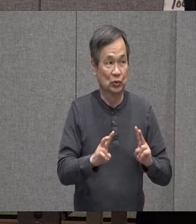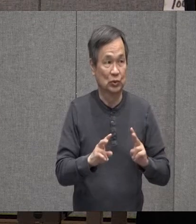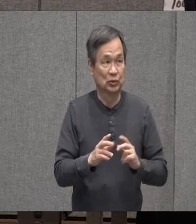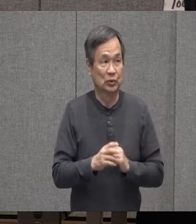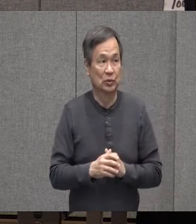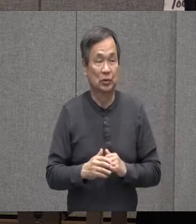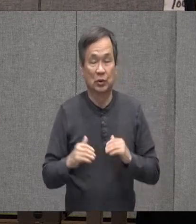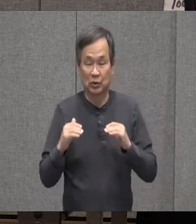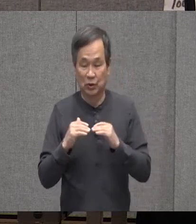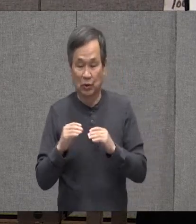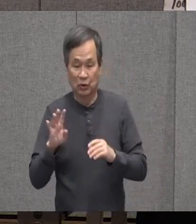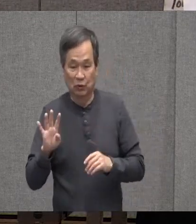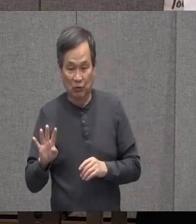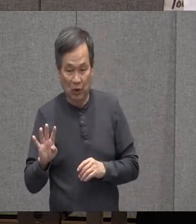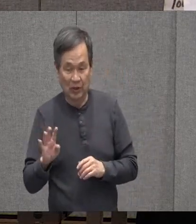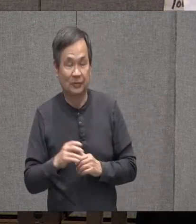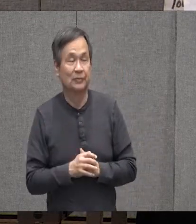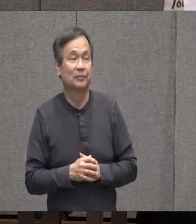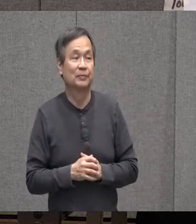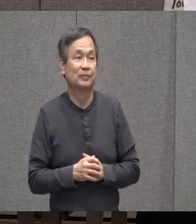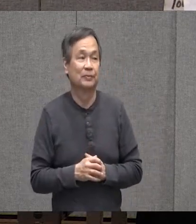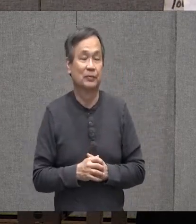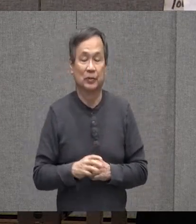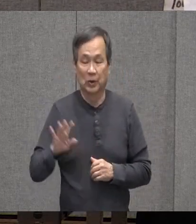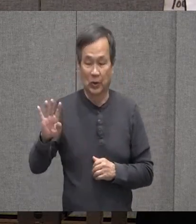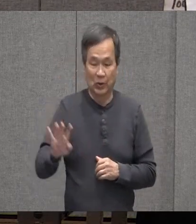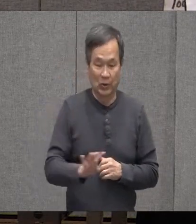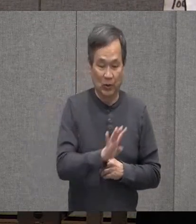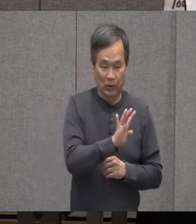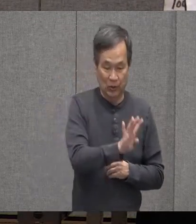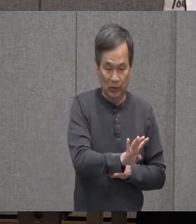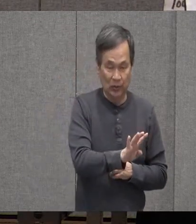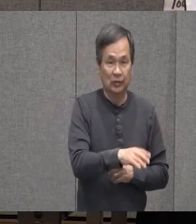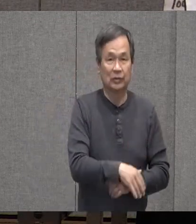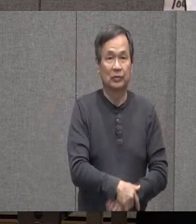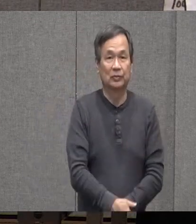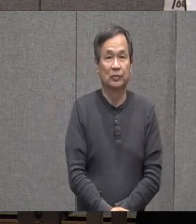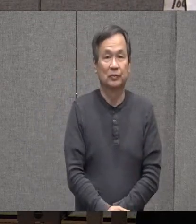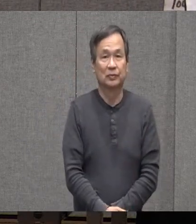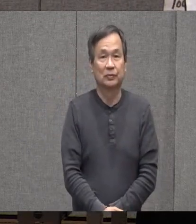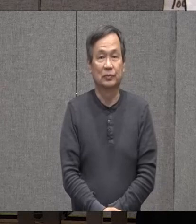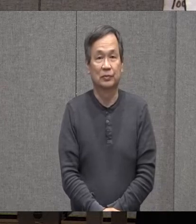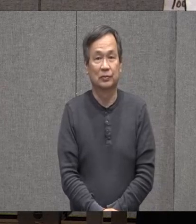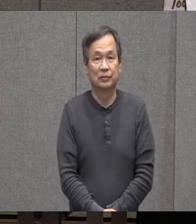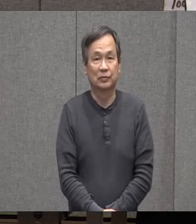Two plus two for four. Maybe I need to tape here.